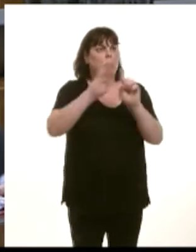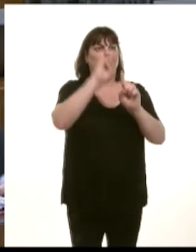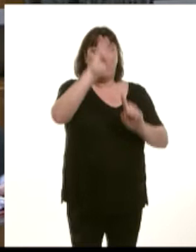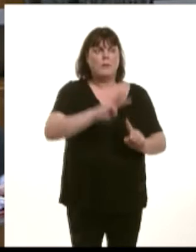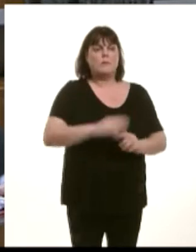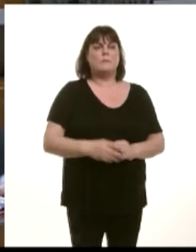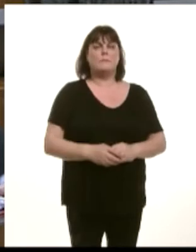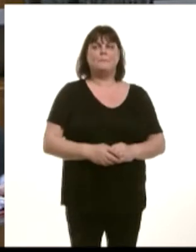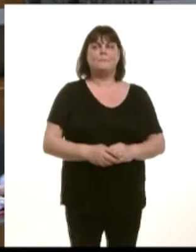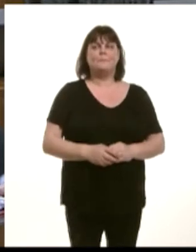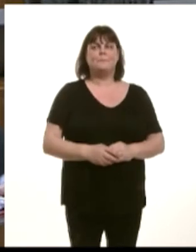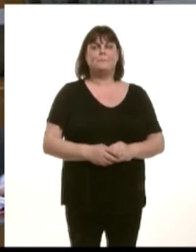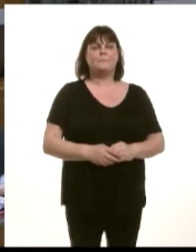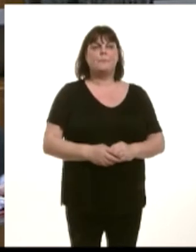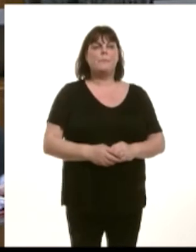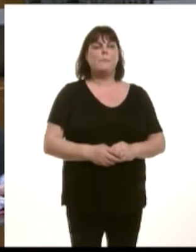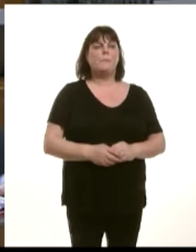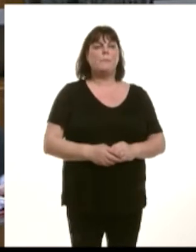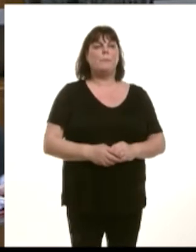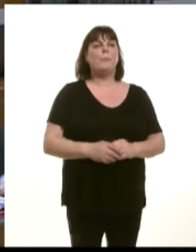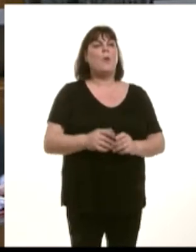What would resolve this, of course, without any doubt would be the devolution of the rail